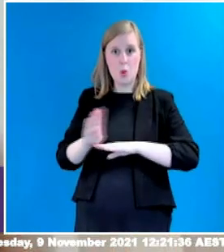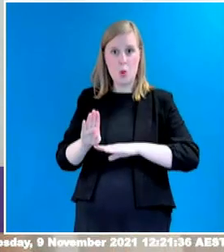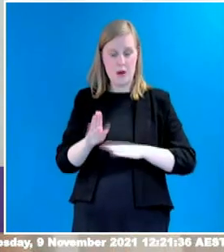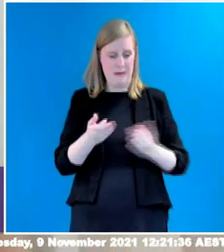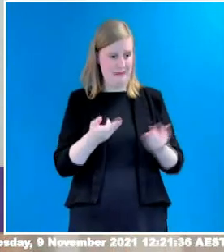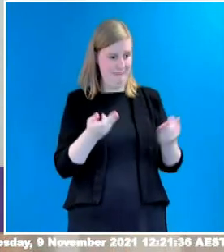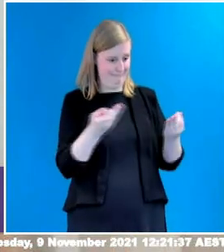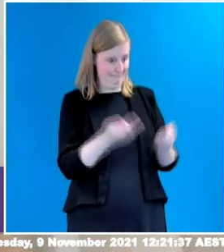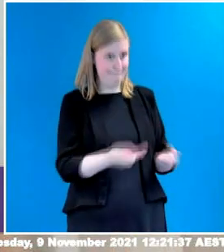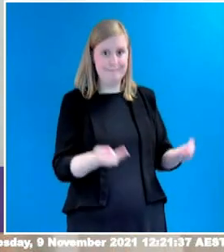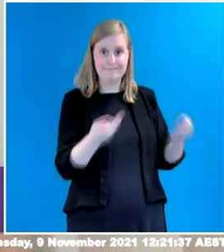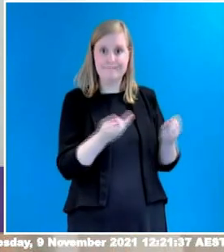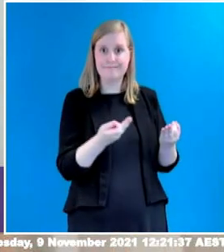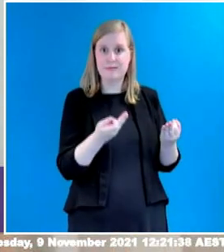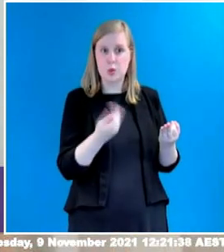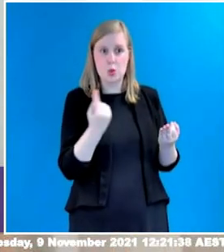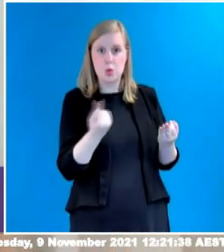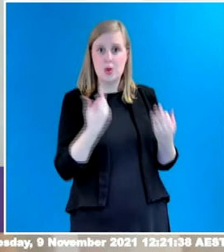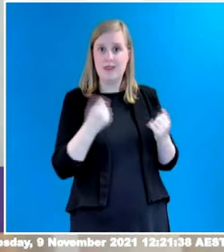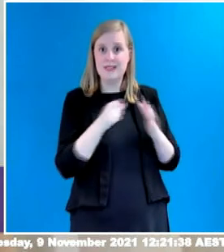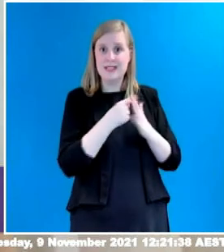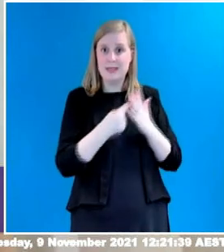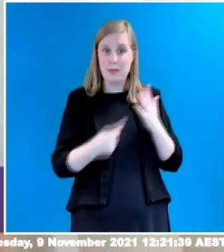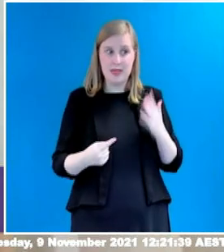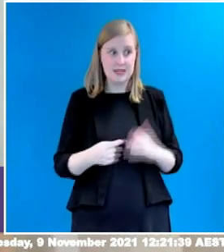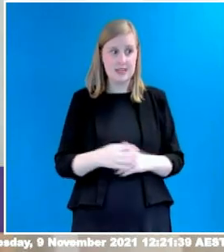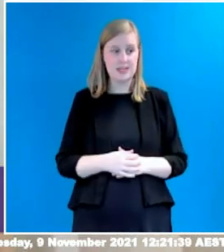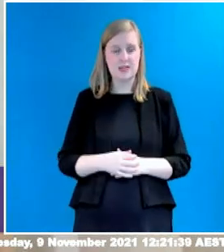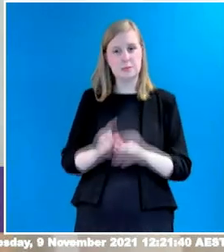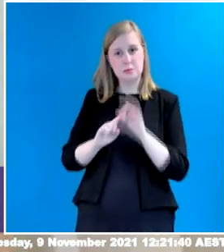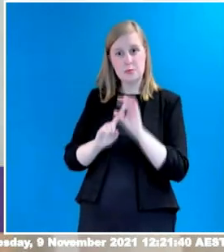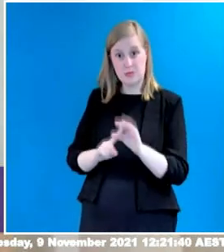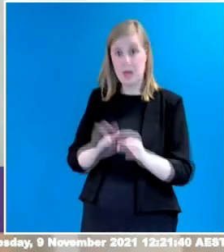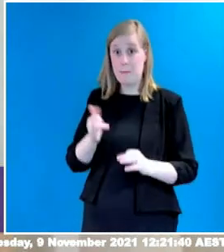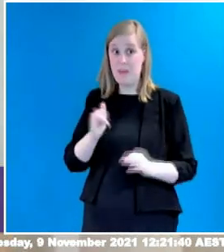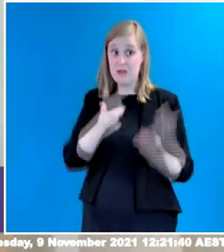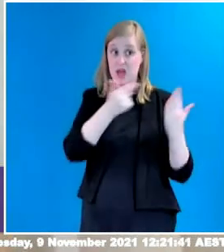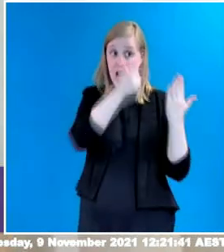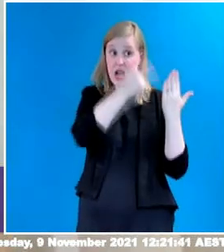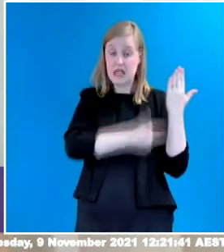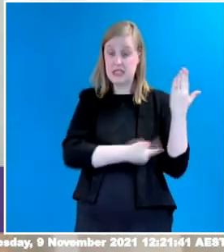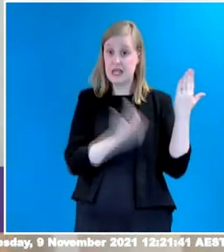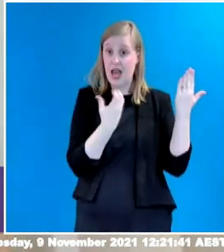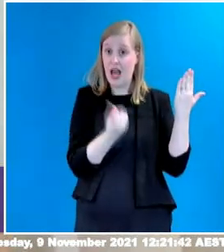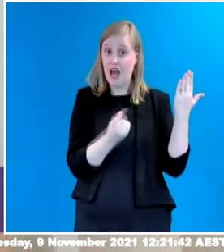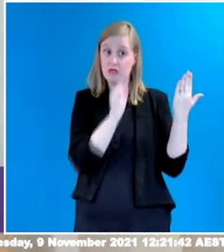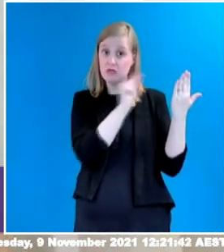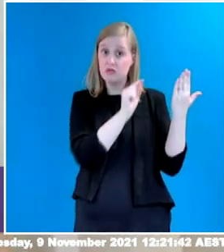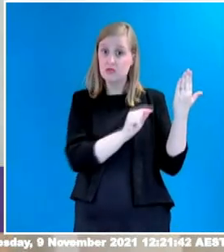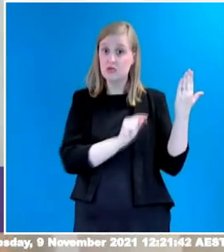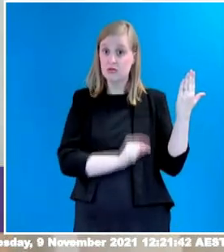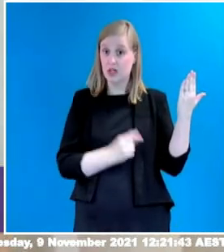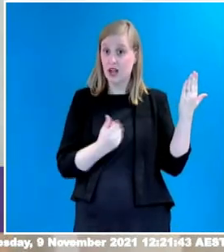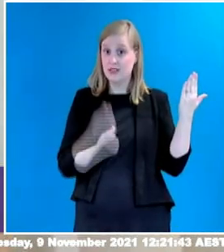It could include women who have disability but haven't identified in that way? Absolutely.